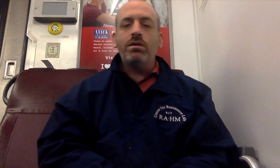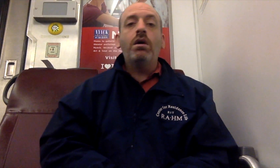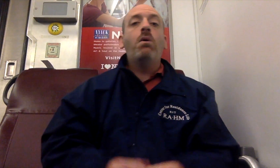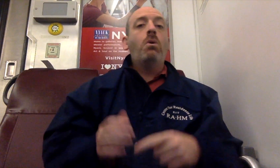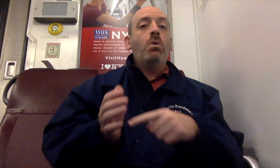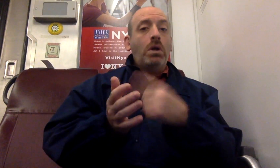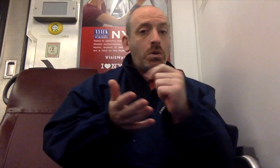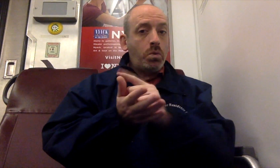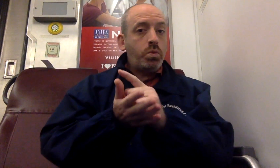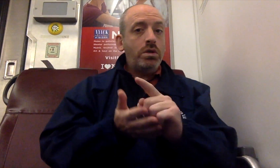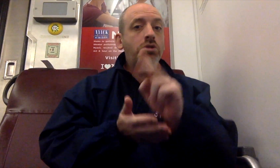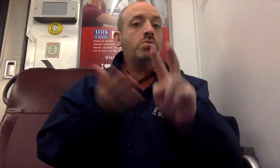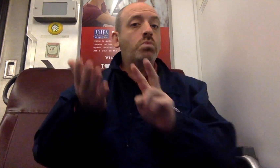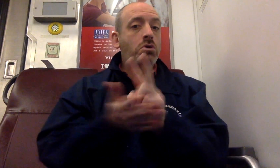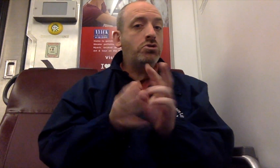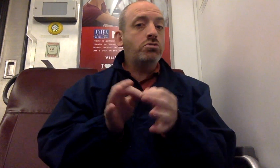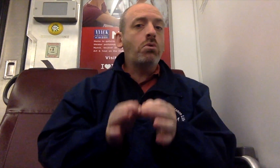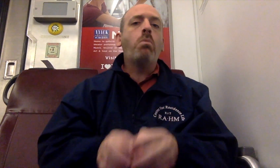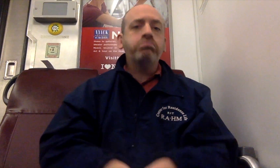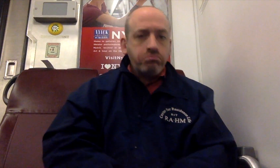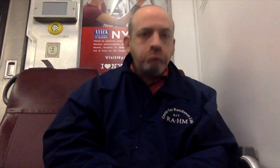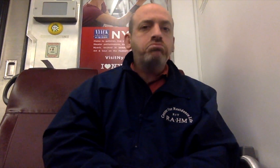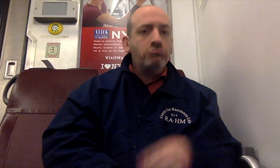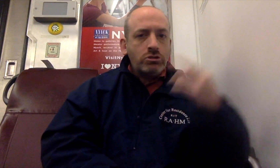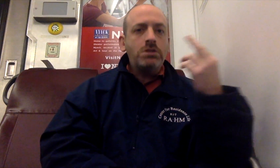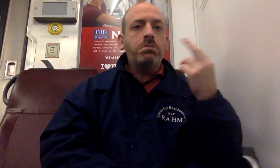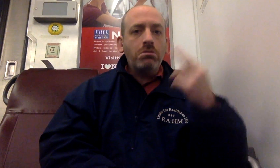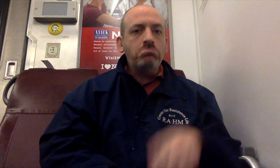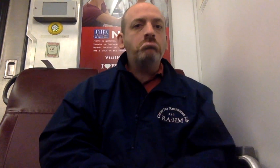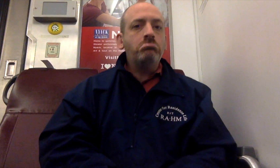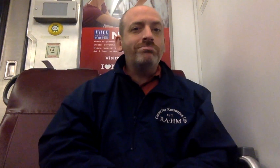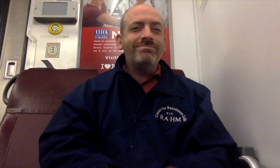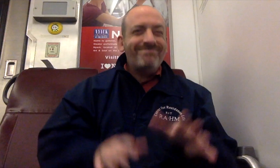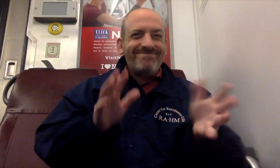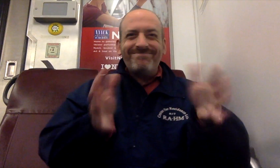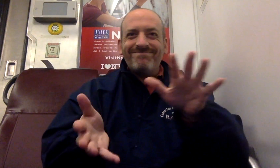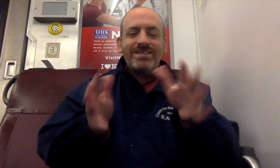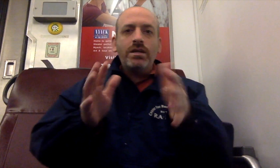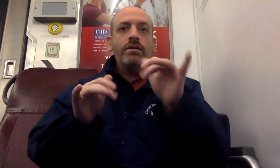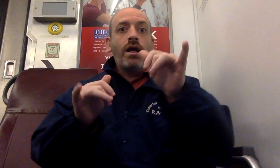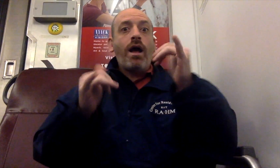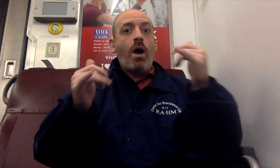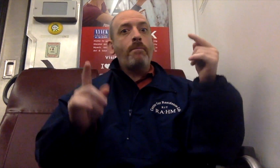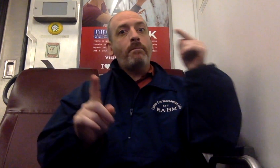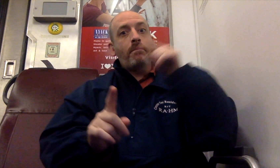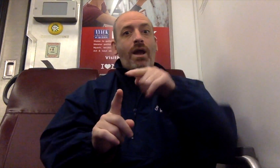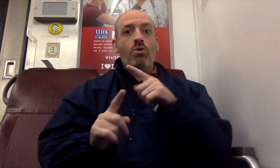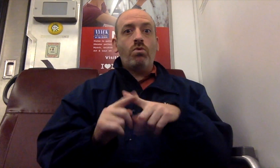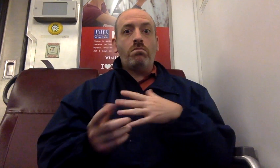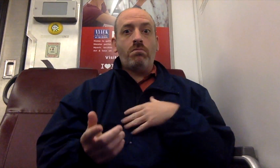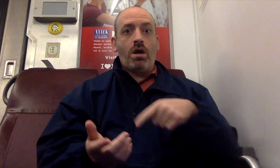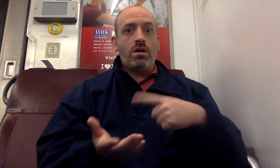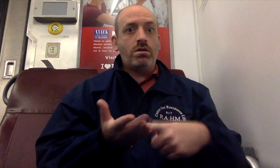Once a week, two hours for your needs is reasonable. It's always subject to interpretation.